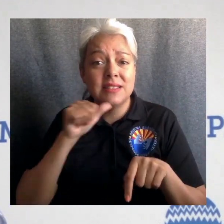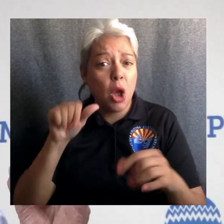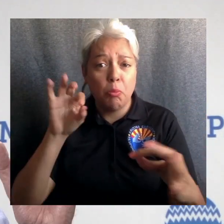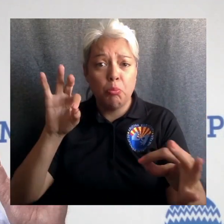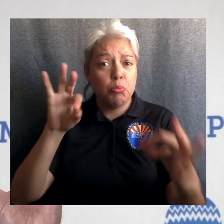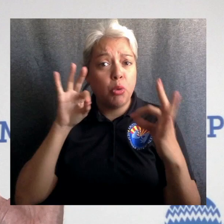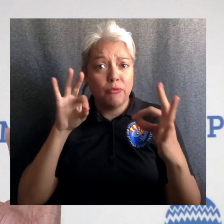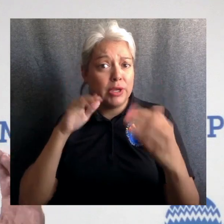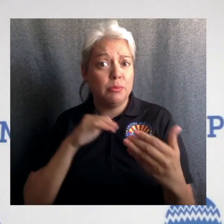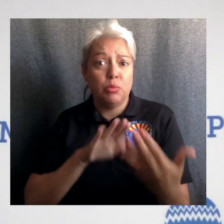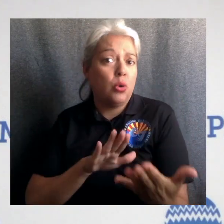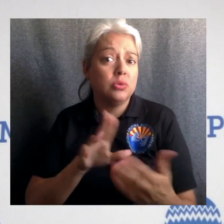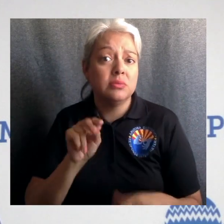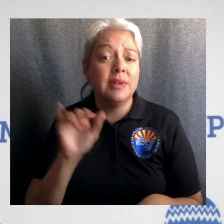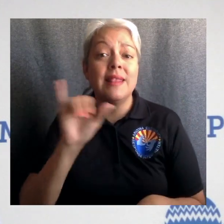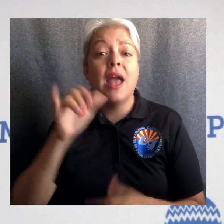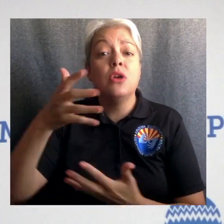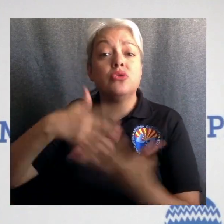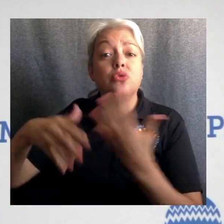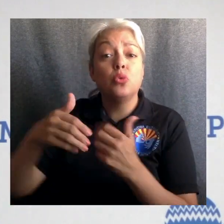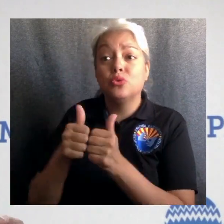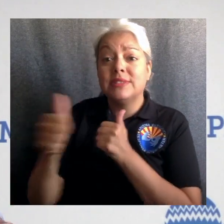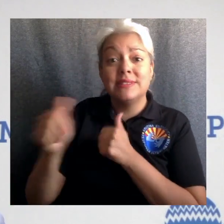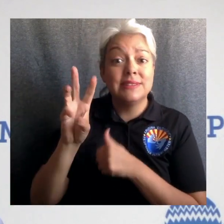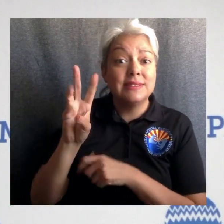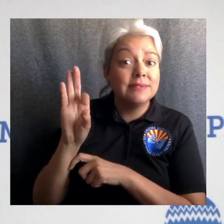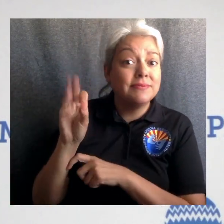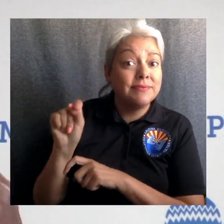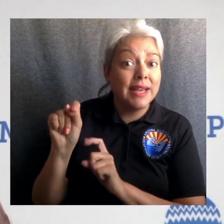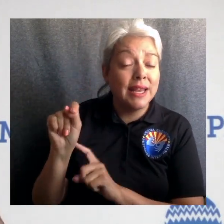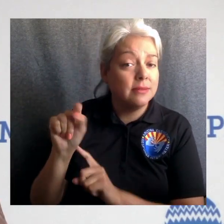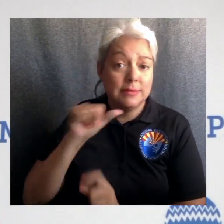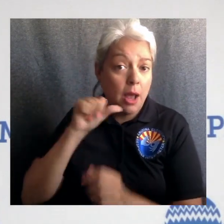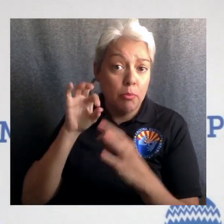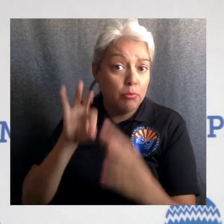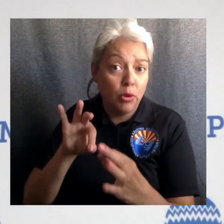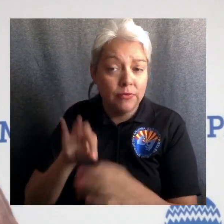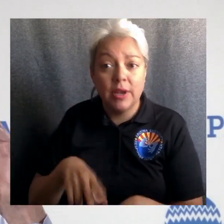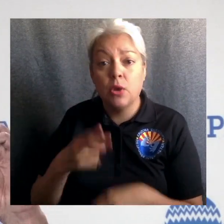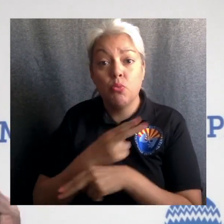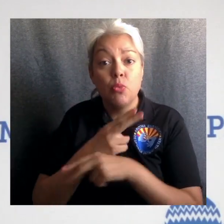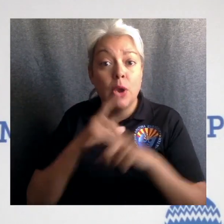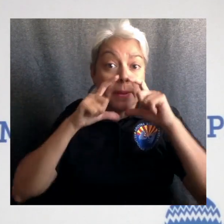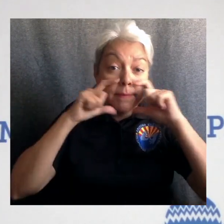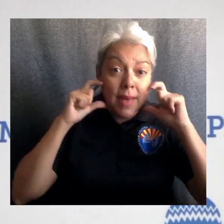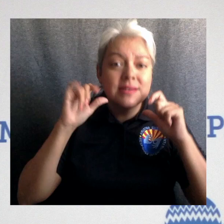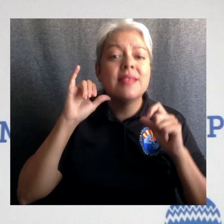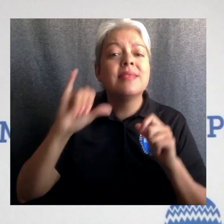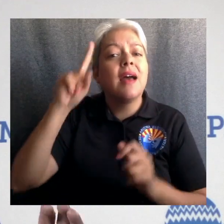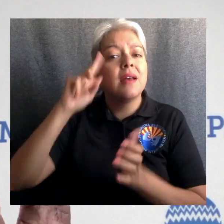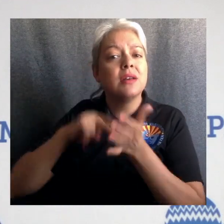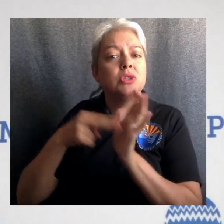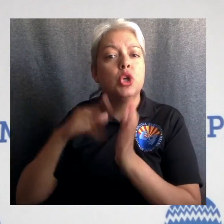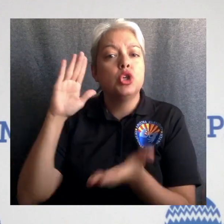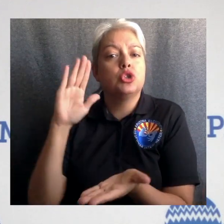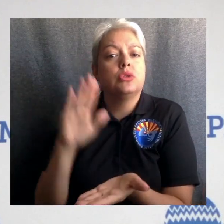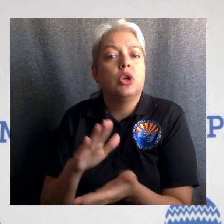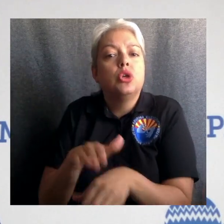Just like social distancing isn’t perfect. The 6 foot thing, wearing masks will slow down transmission, it won’t completely prevent